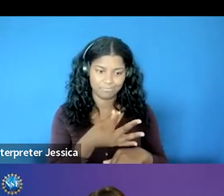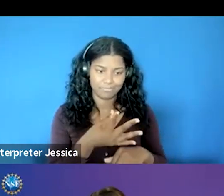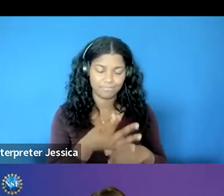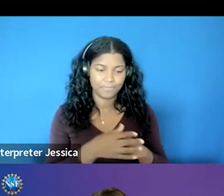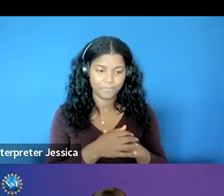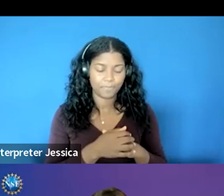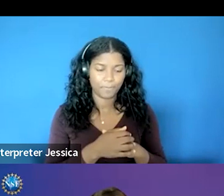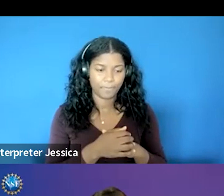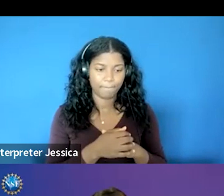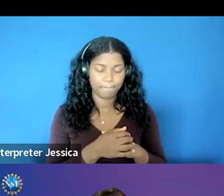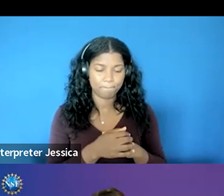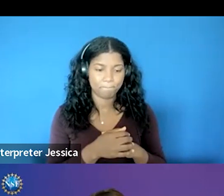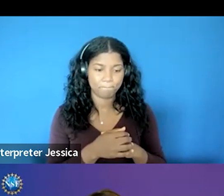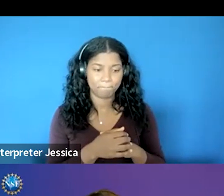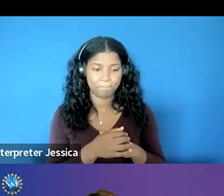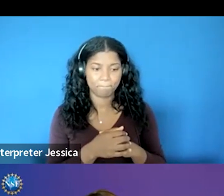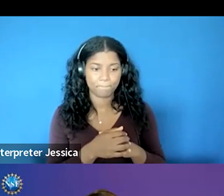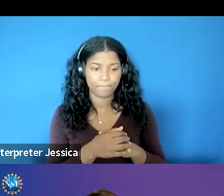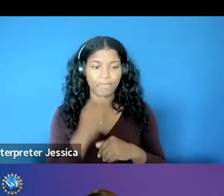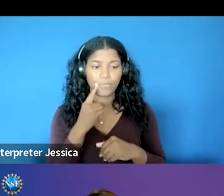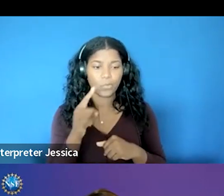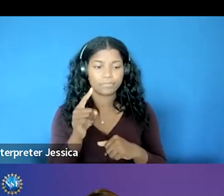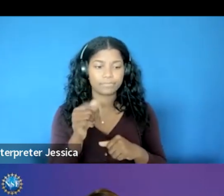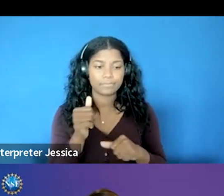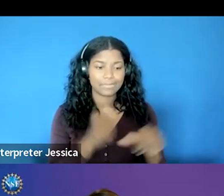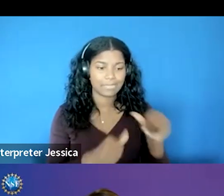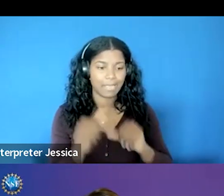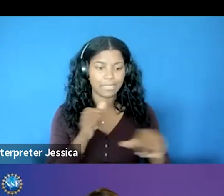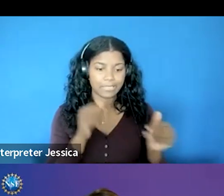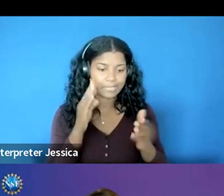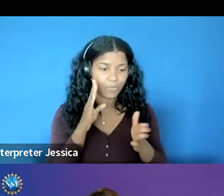in the science focus directorates.